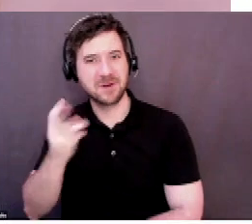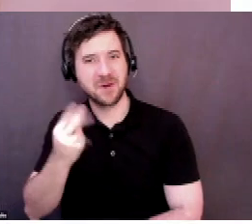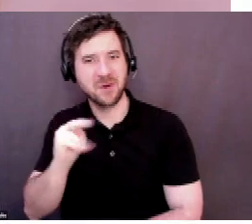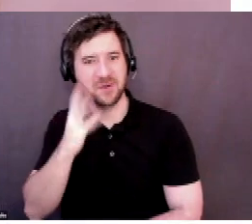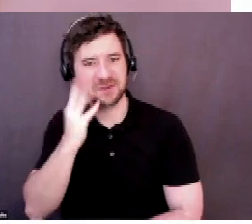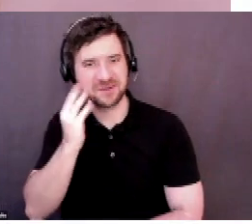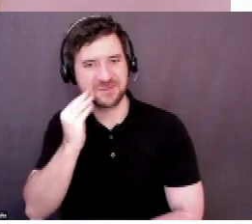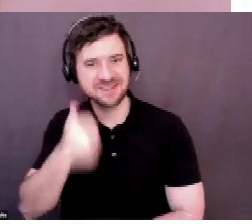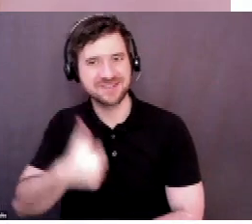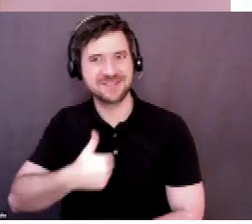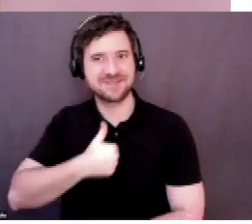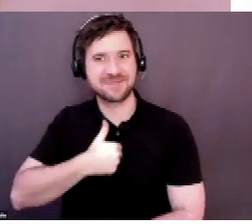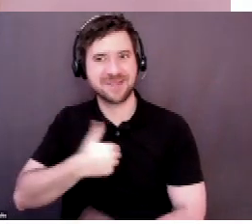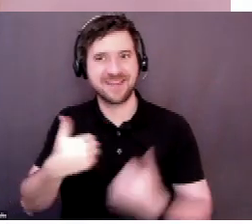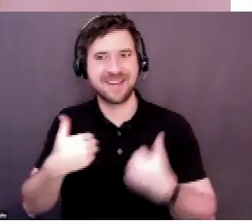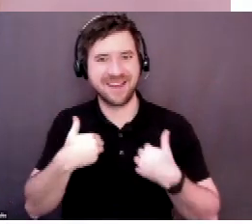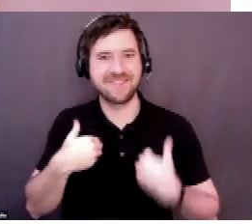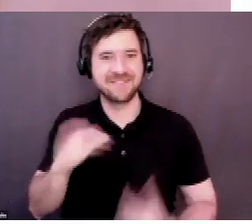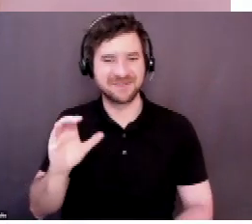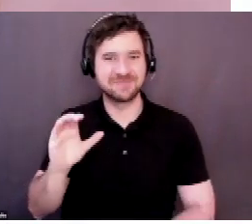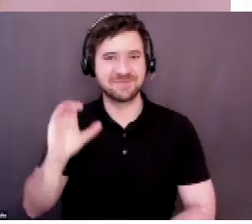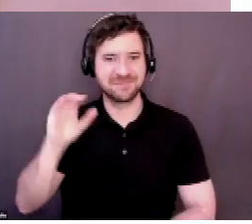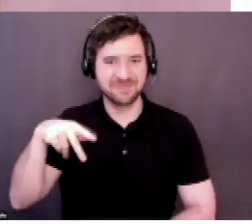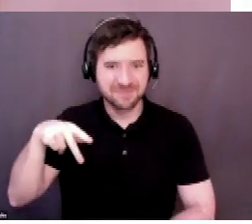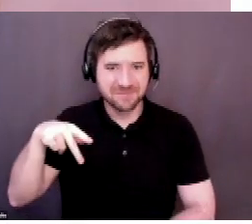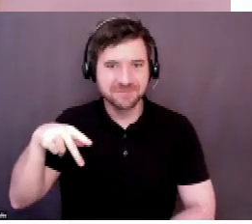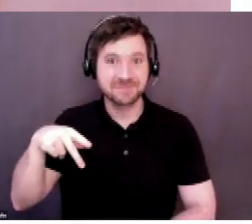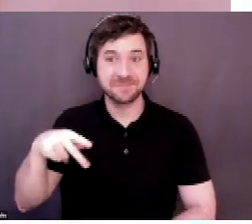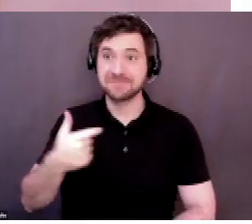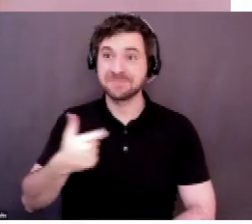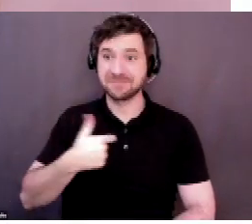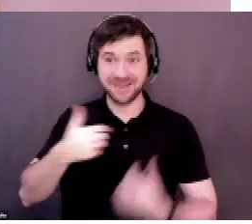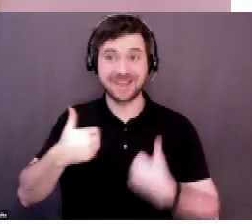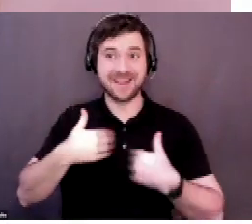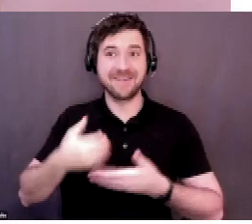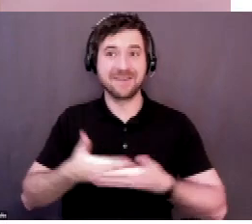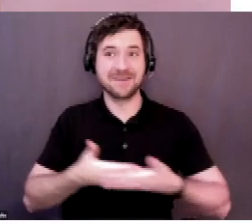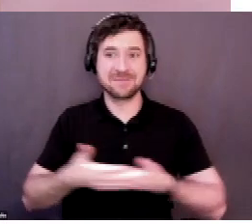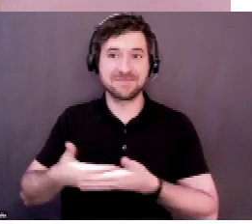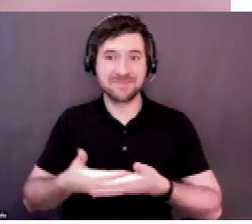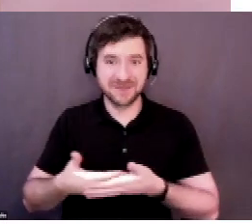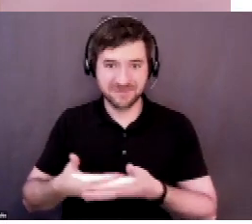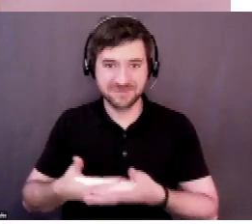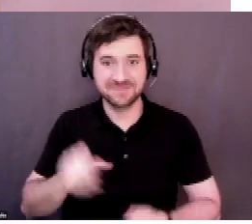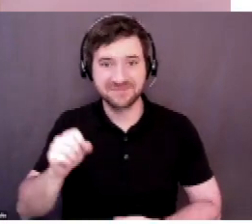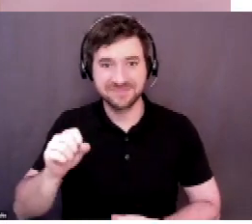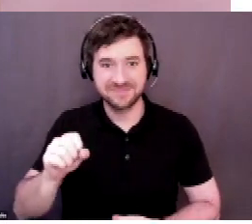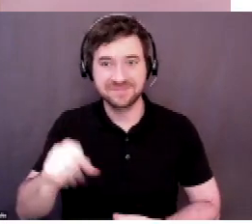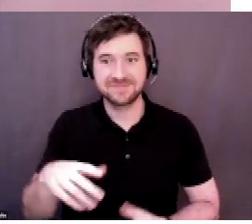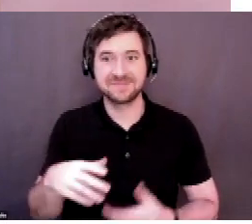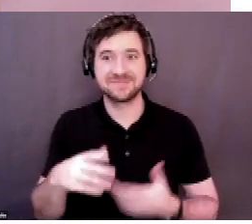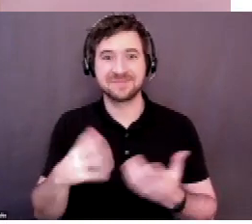cerebral palsy who had a baby so as not to bury the lead.